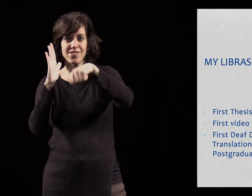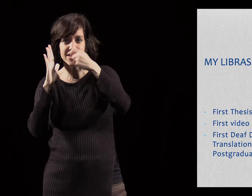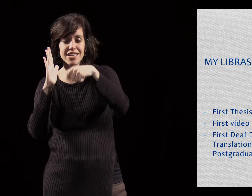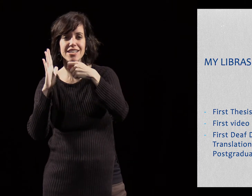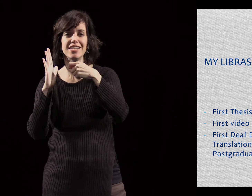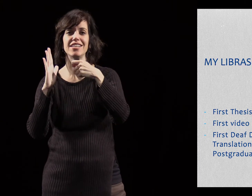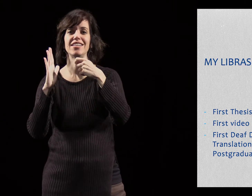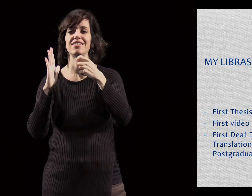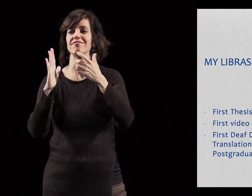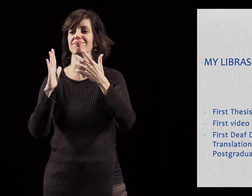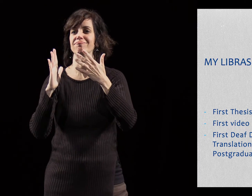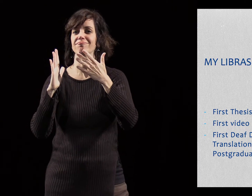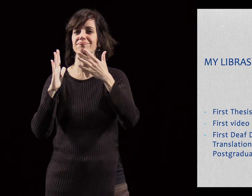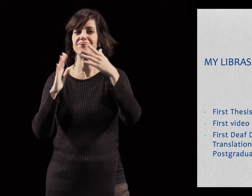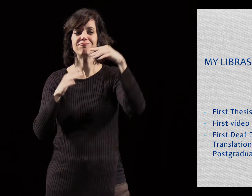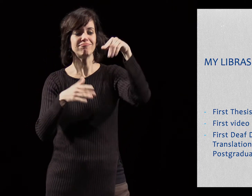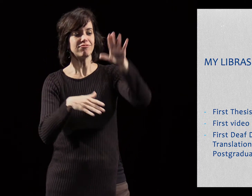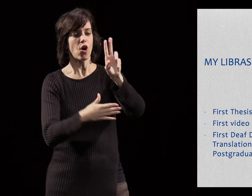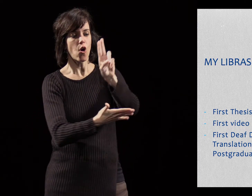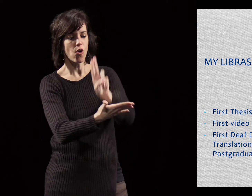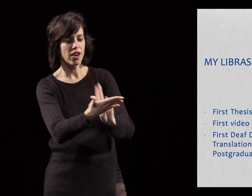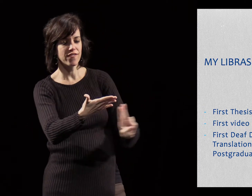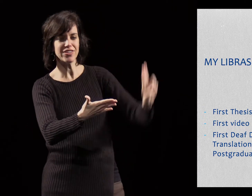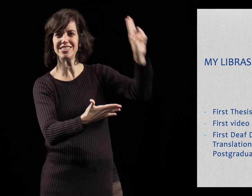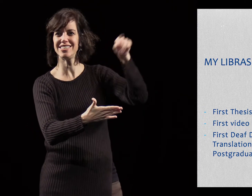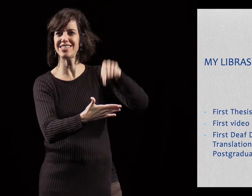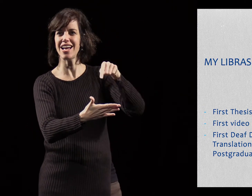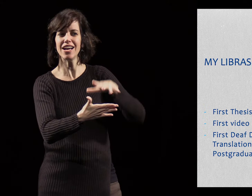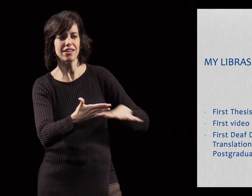The thesis and then also the video that I made.